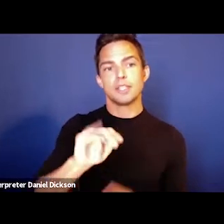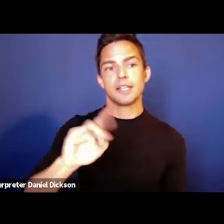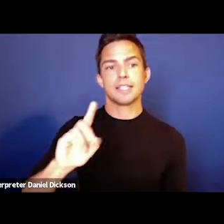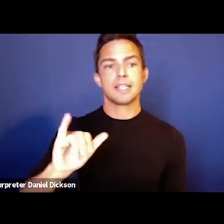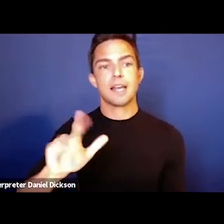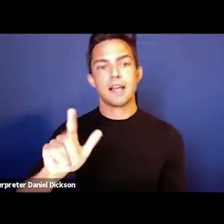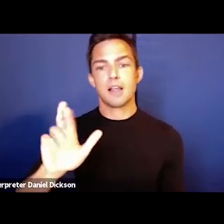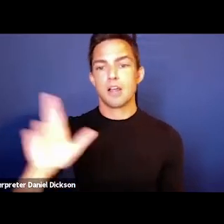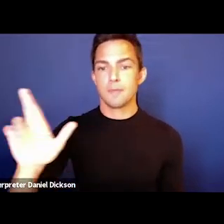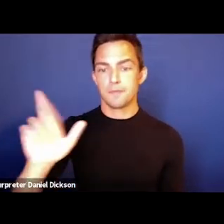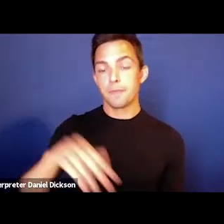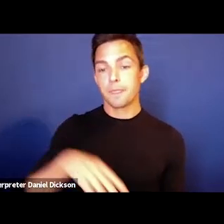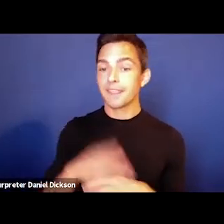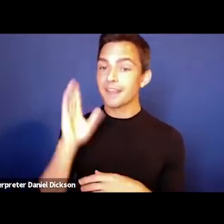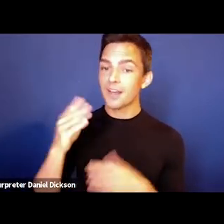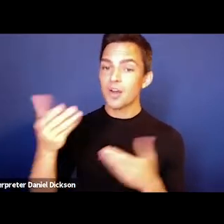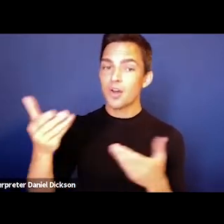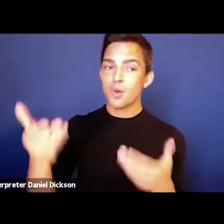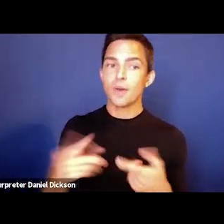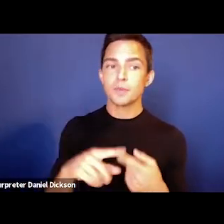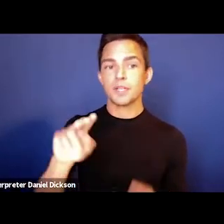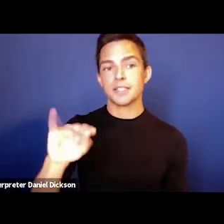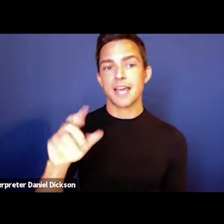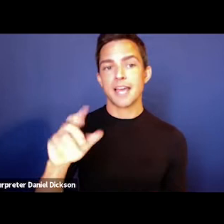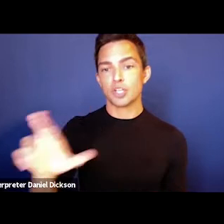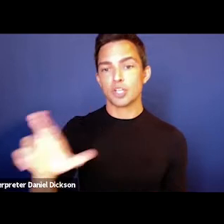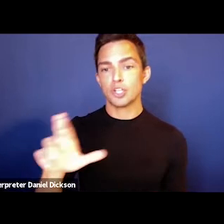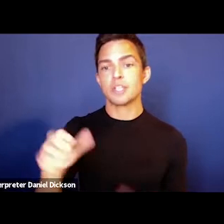[Dr. Anne Ordway:] Welcome to the NIDILRR sponsored webinar series on Social Isolation